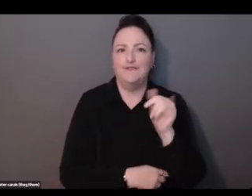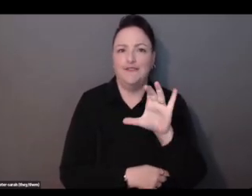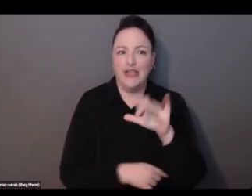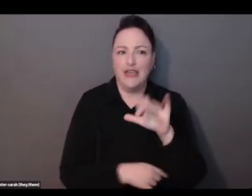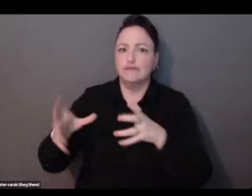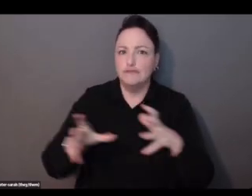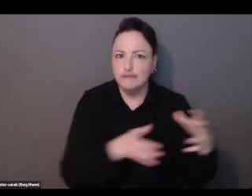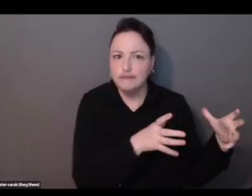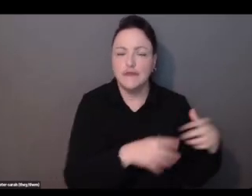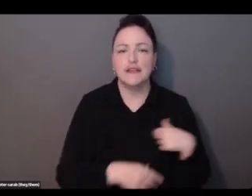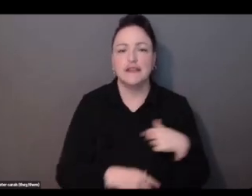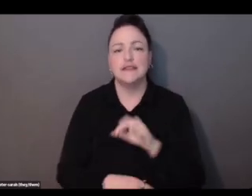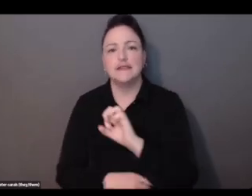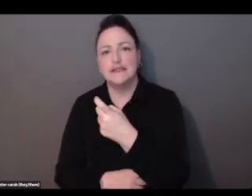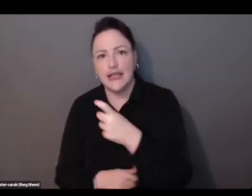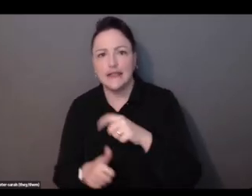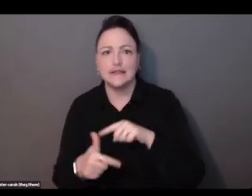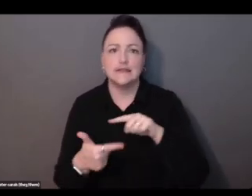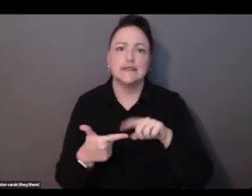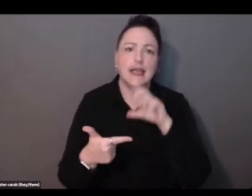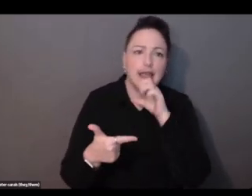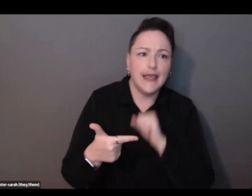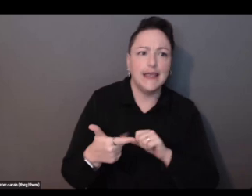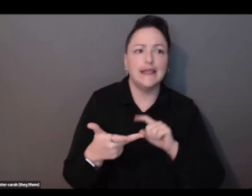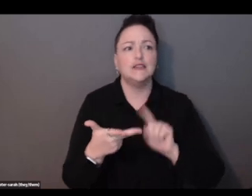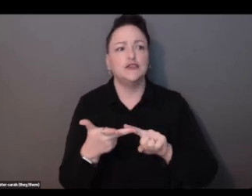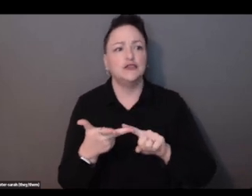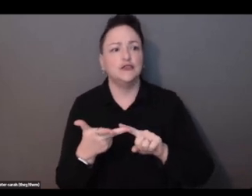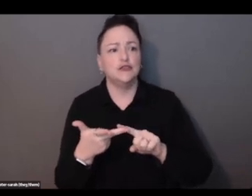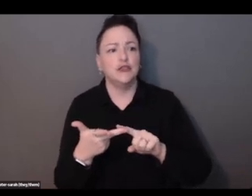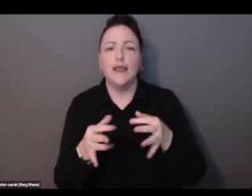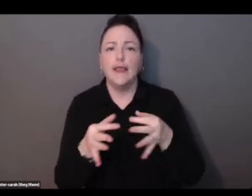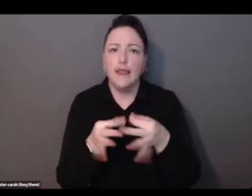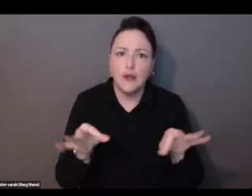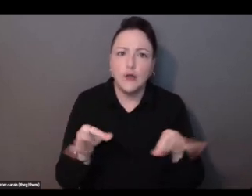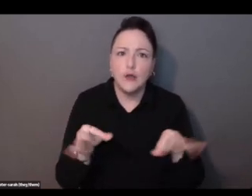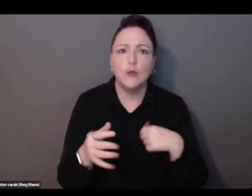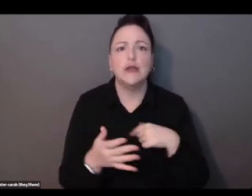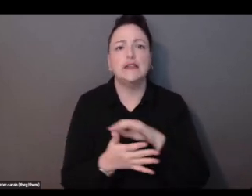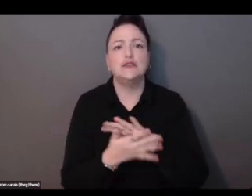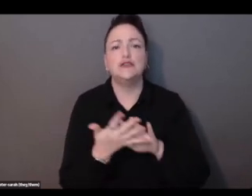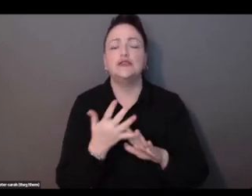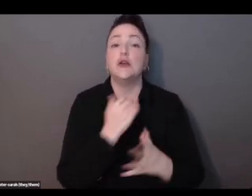poverty status, and rural status. There's also an option,